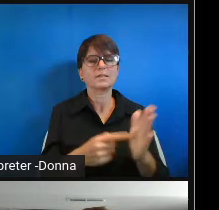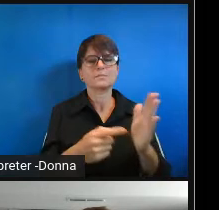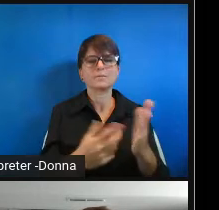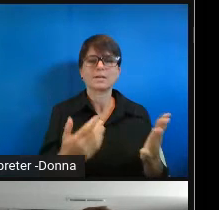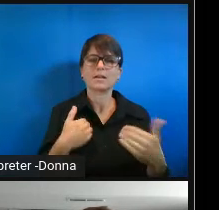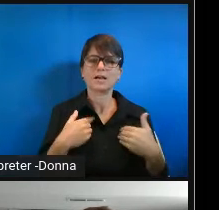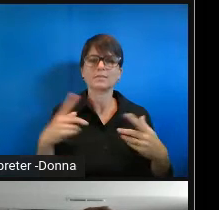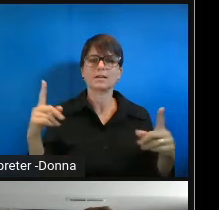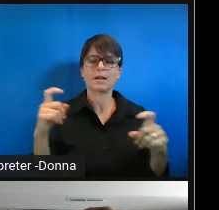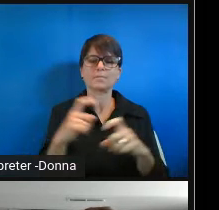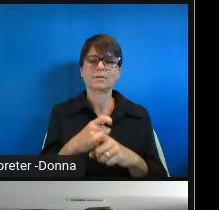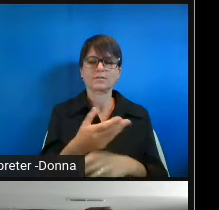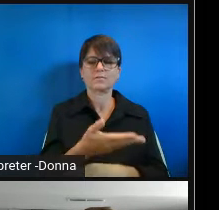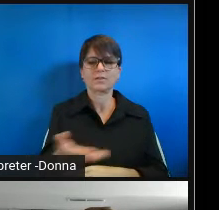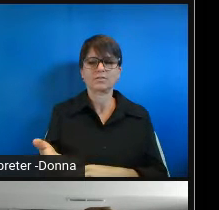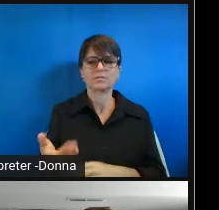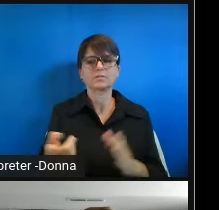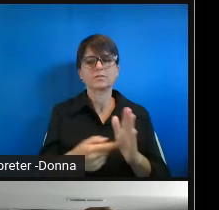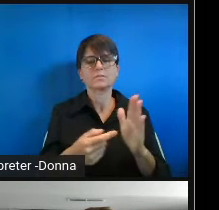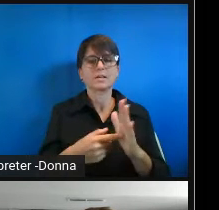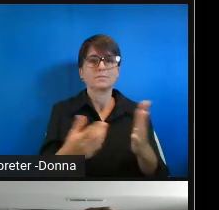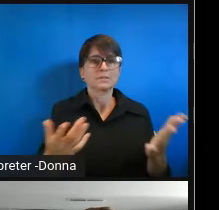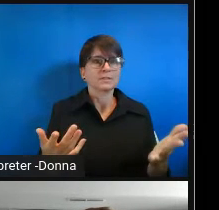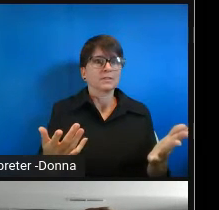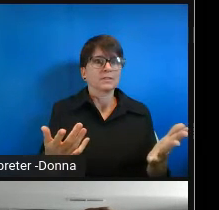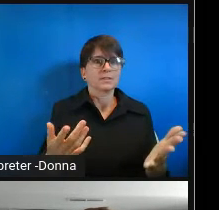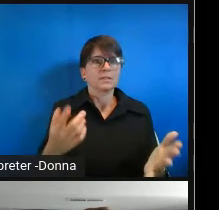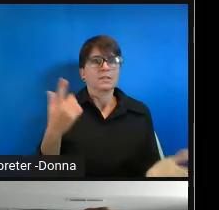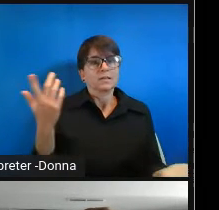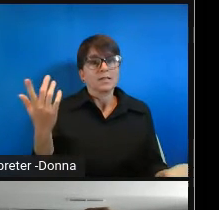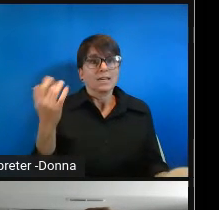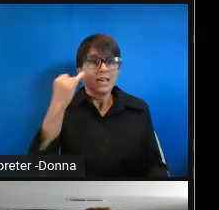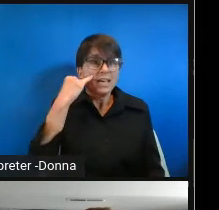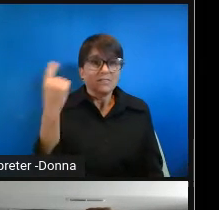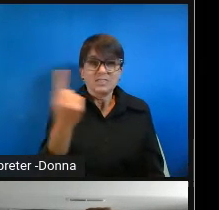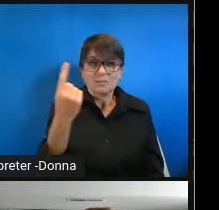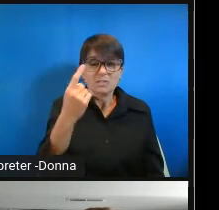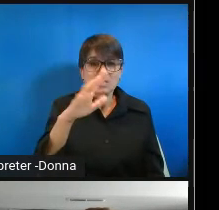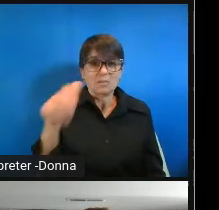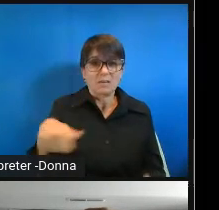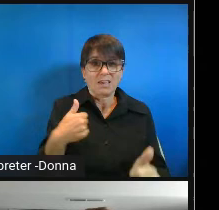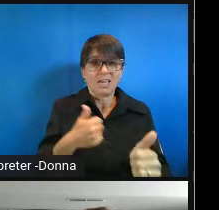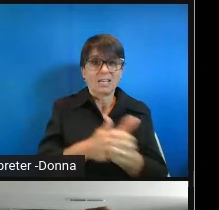At the end of the day, if something is going to be hidden away in an offscreen dialog, then it should be considered